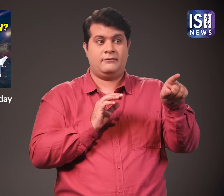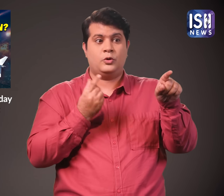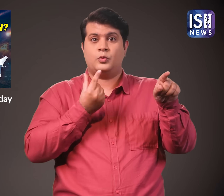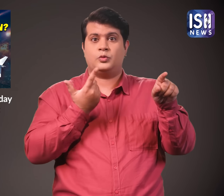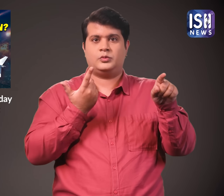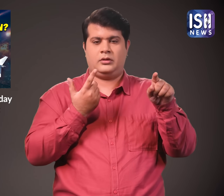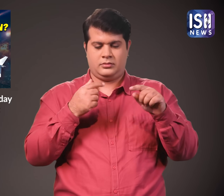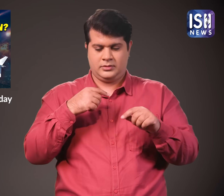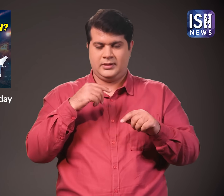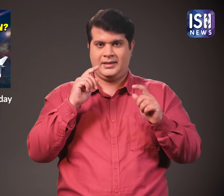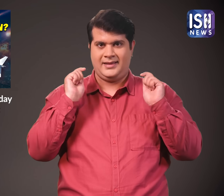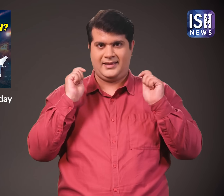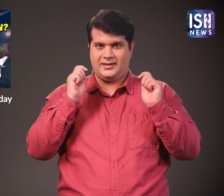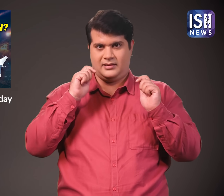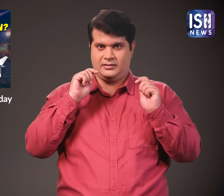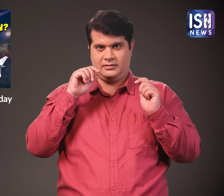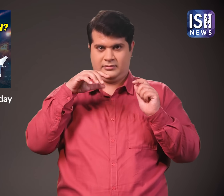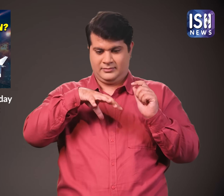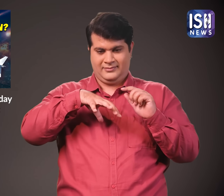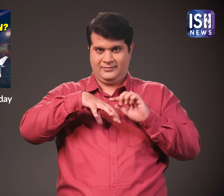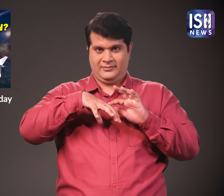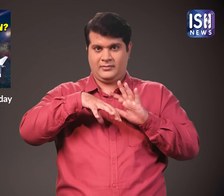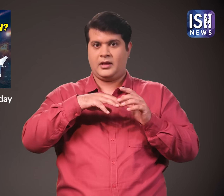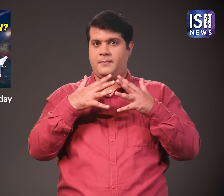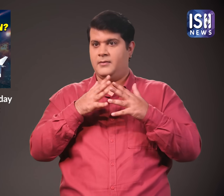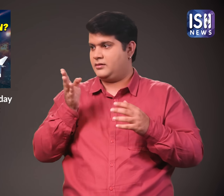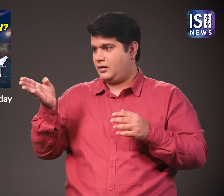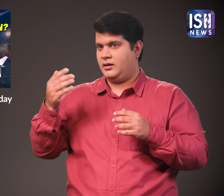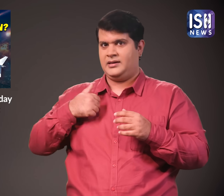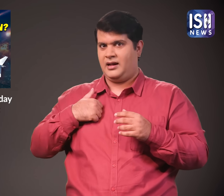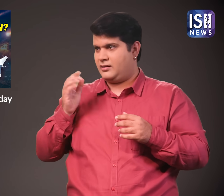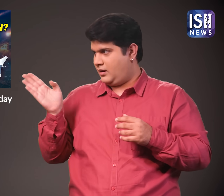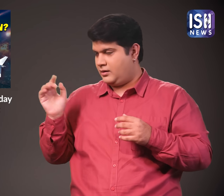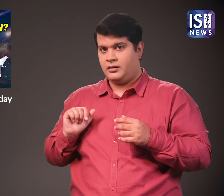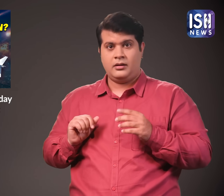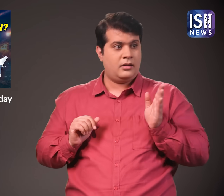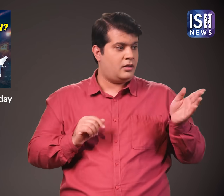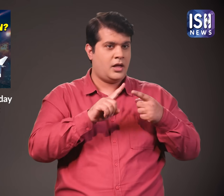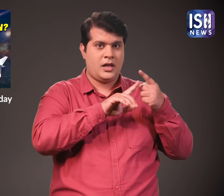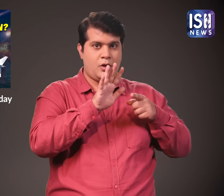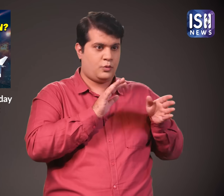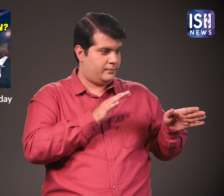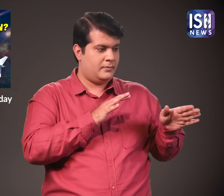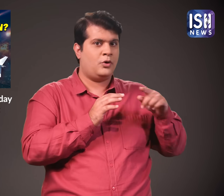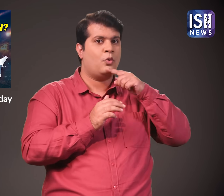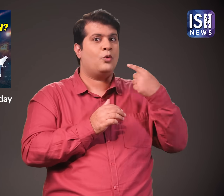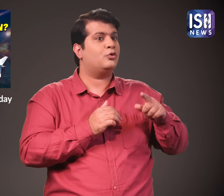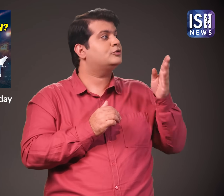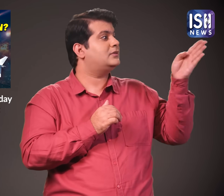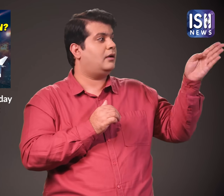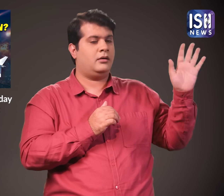Greenland lies between the U.S. and Canada on one side, and Europe and Russia on the other.